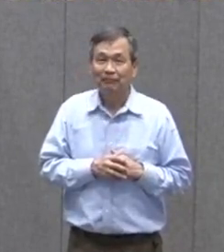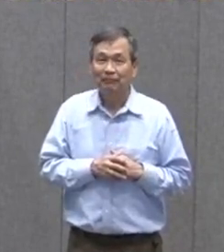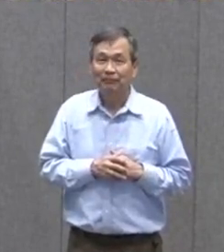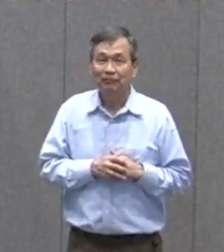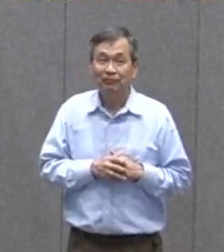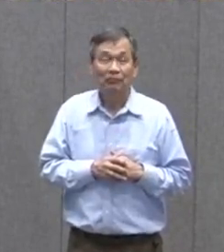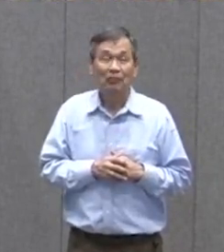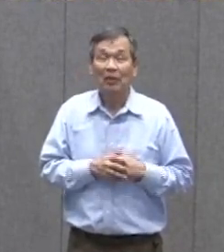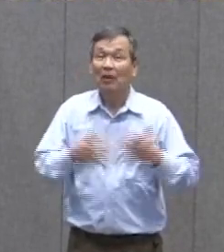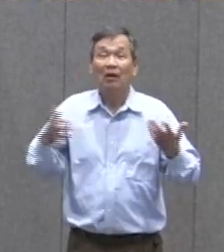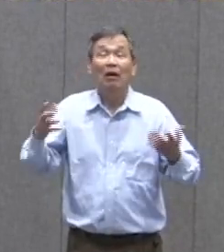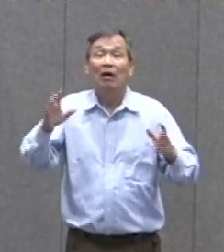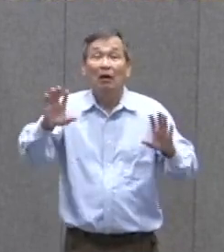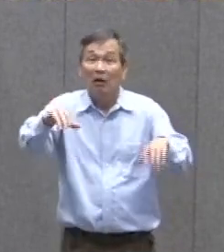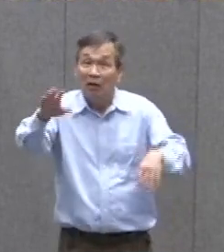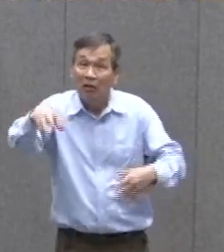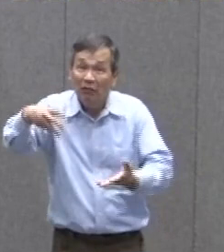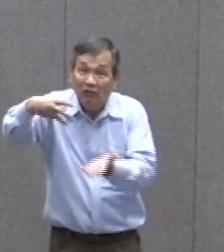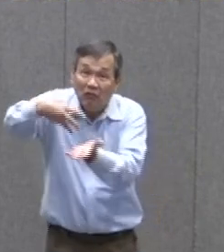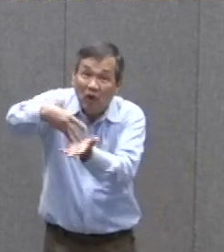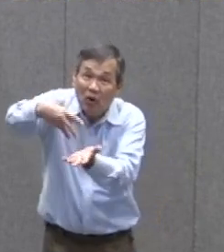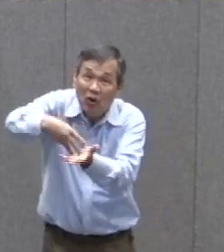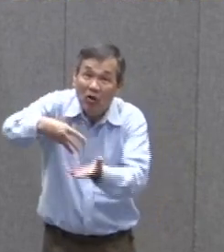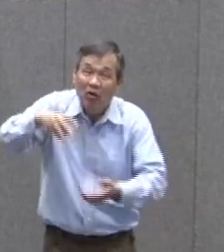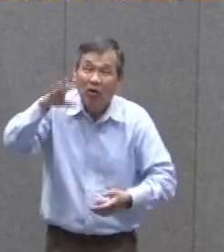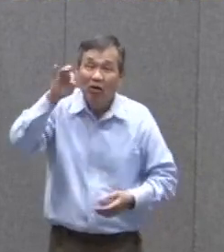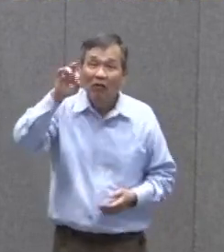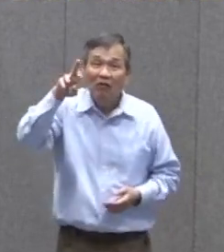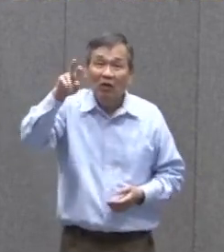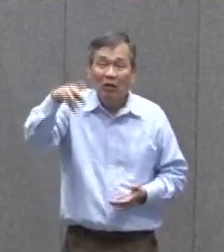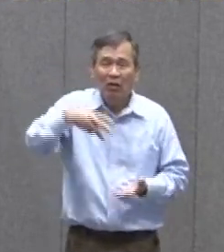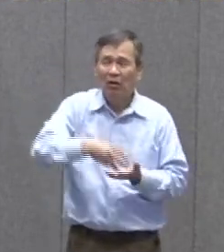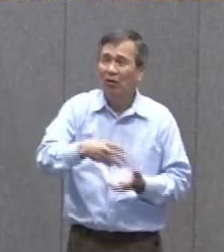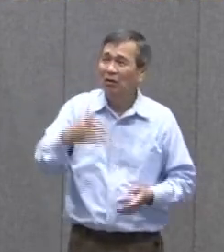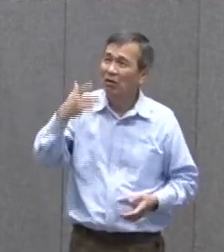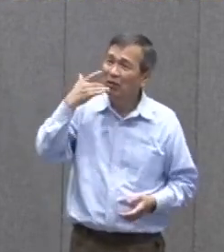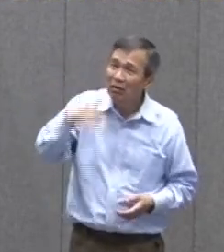"And Fork, Fork is so lucky.